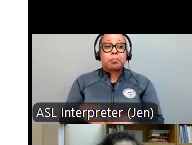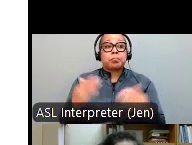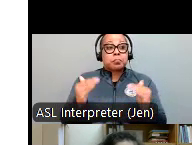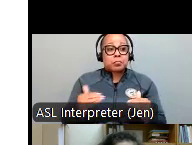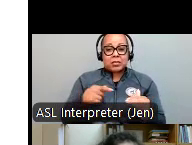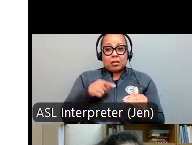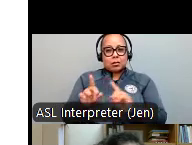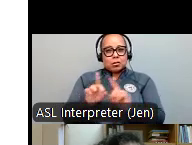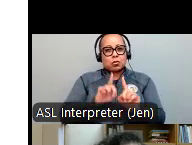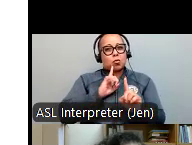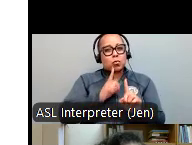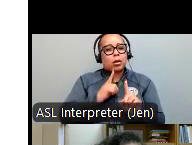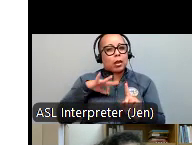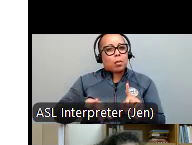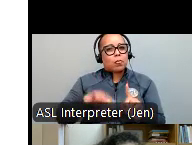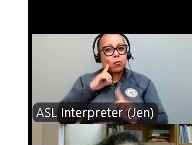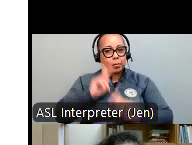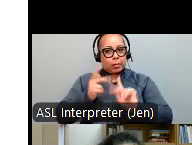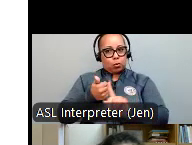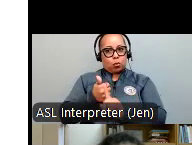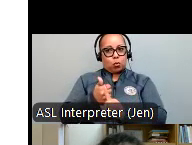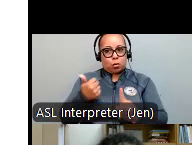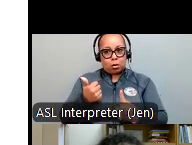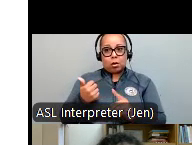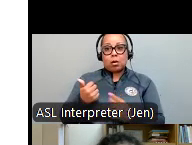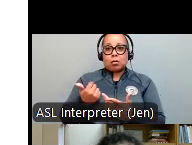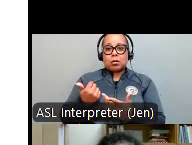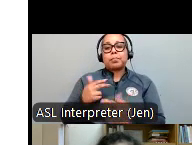This is also really helpful for people who are neurodiverse,